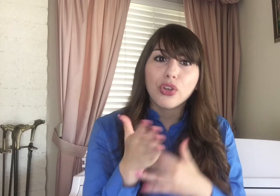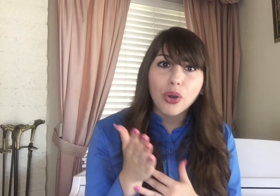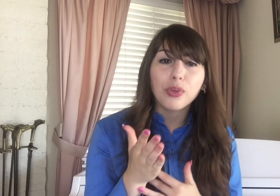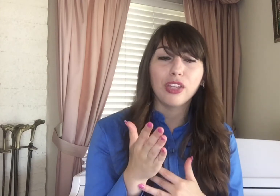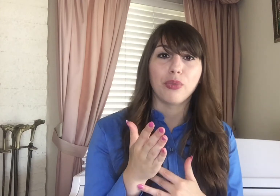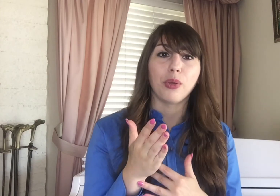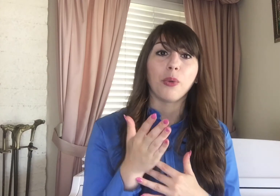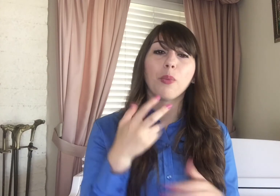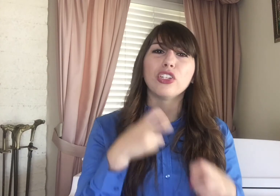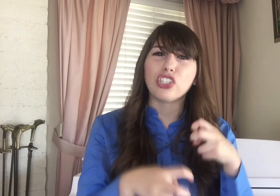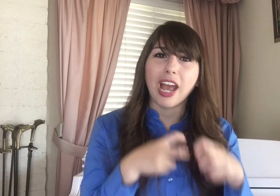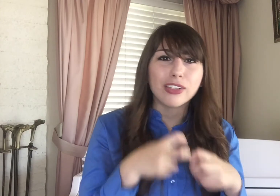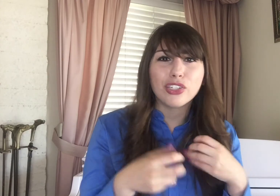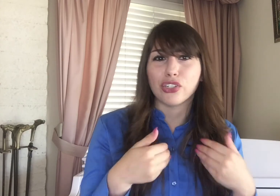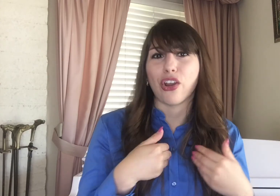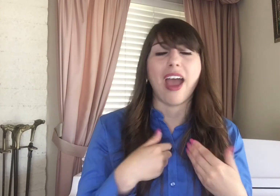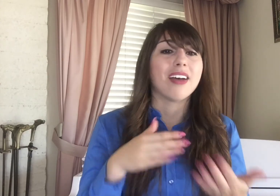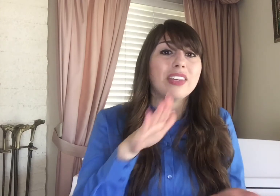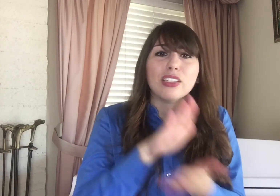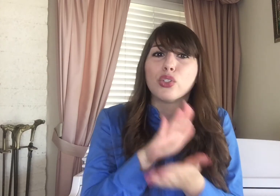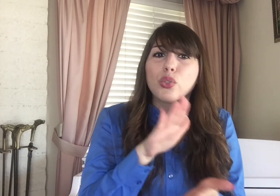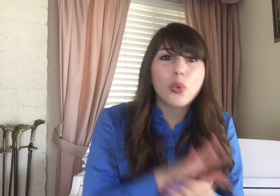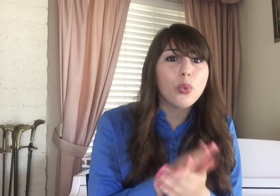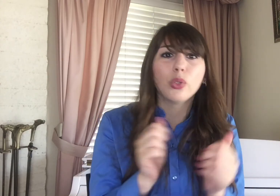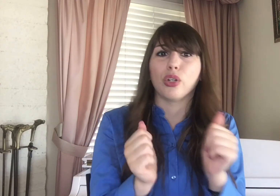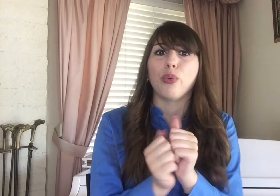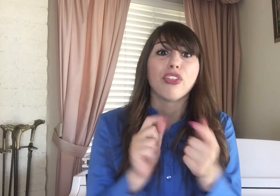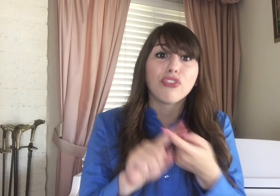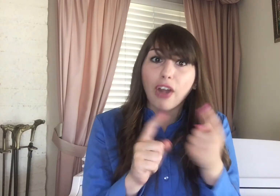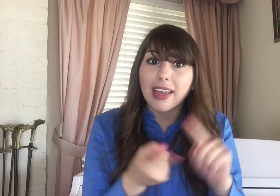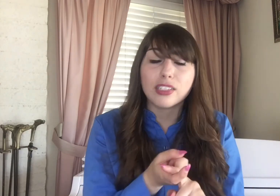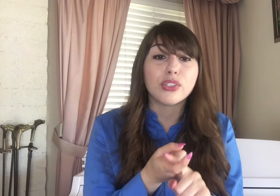going through, and what challenges they're having in school, or with friends,